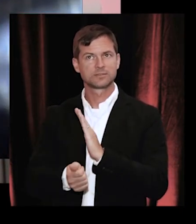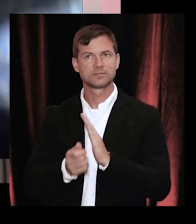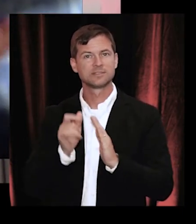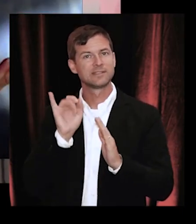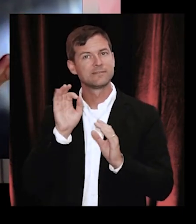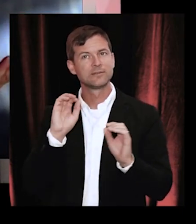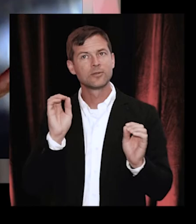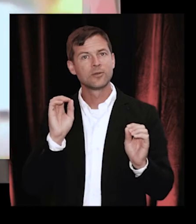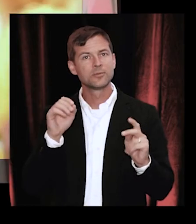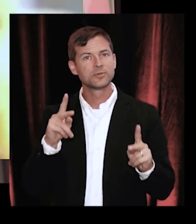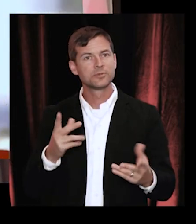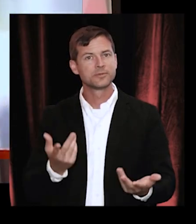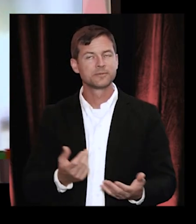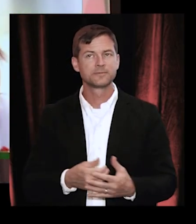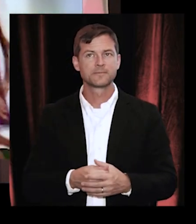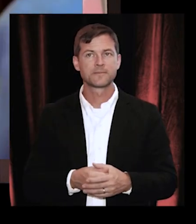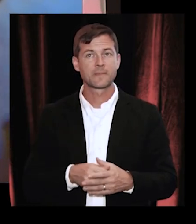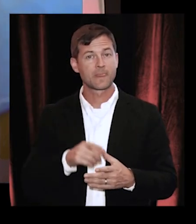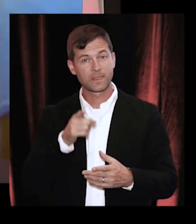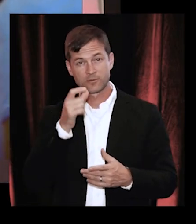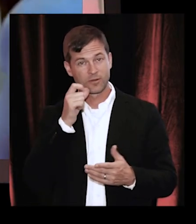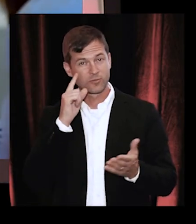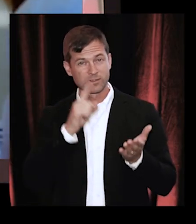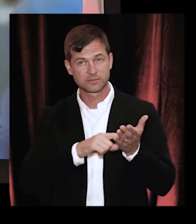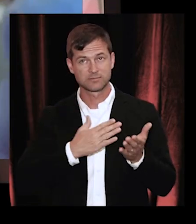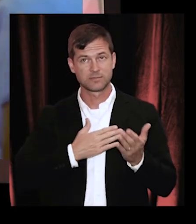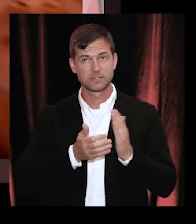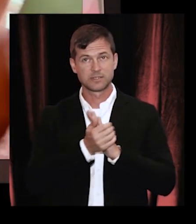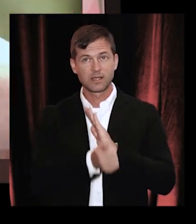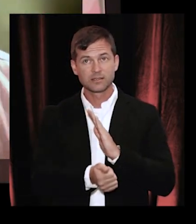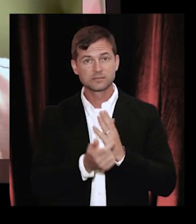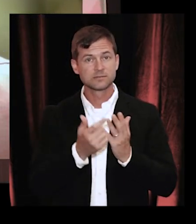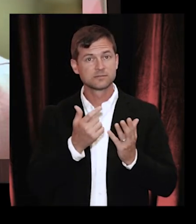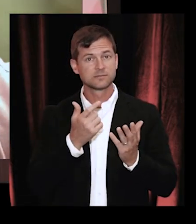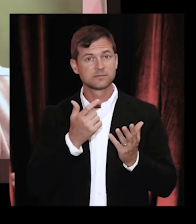the opportunity, if you don't recognize my talent and ability, if you. Don't hire me,